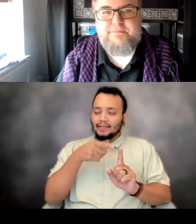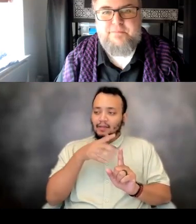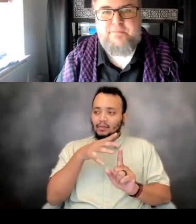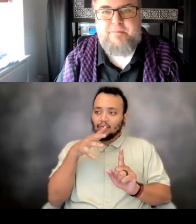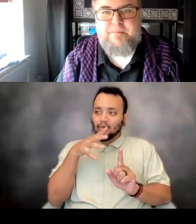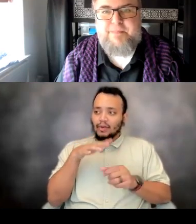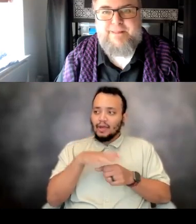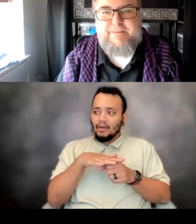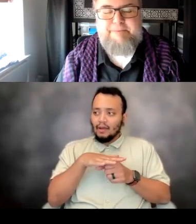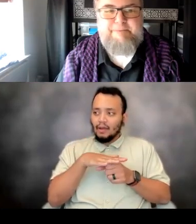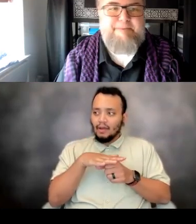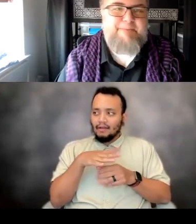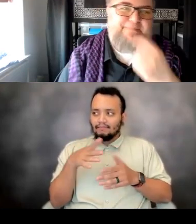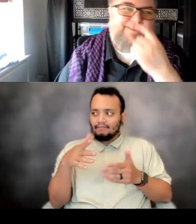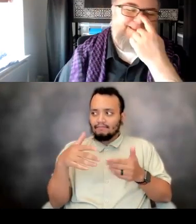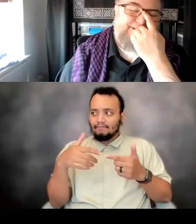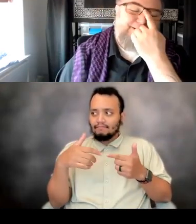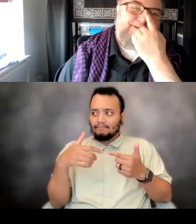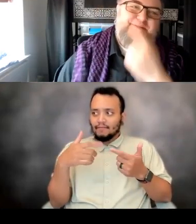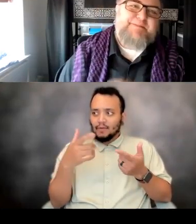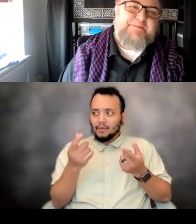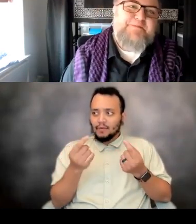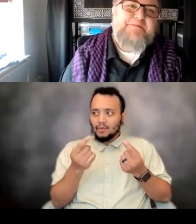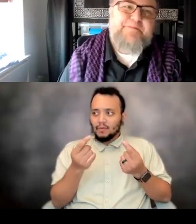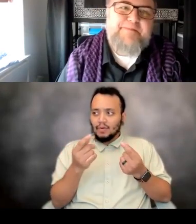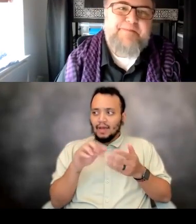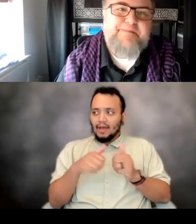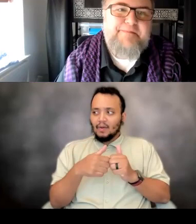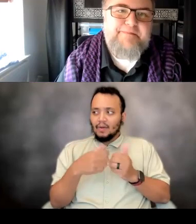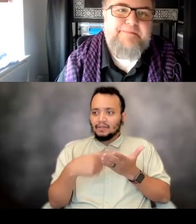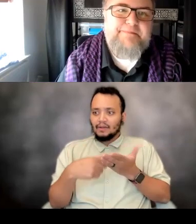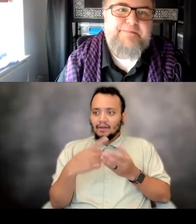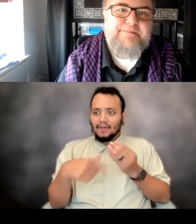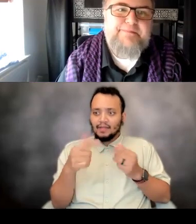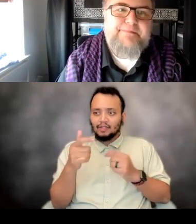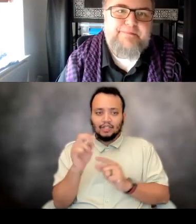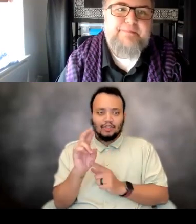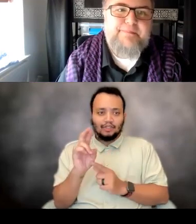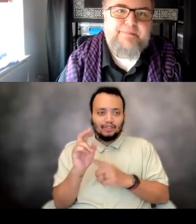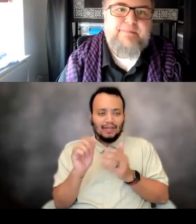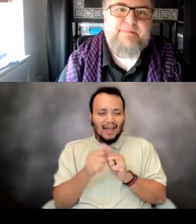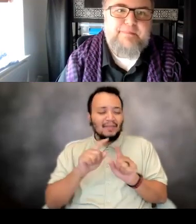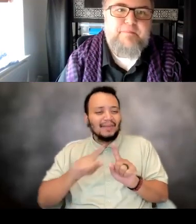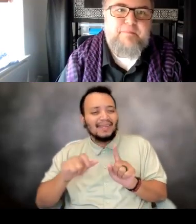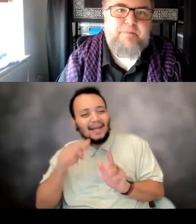let's chat about it, whoever said that. But the rest of these we will save and we'll keep processing